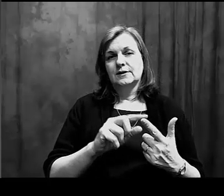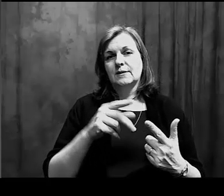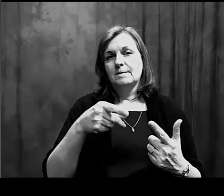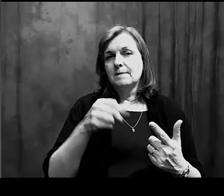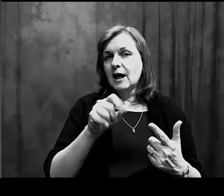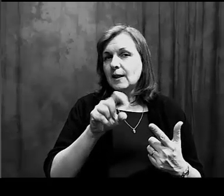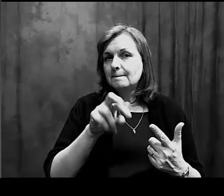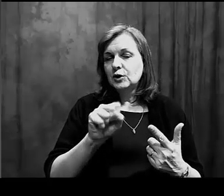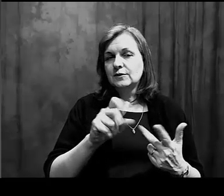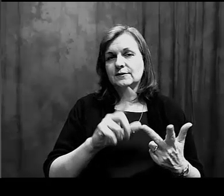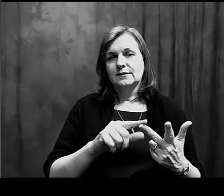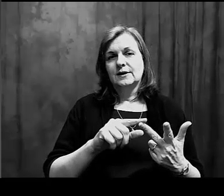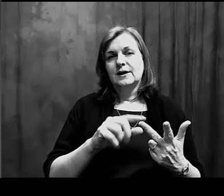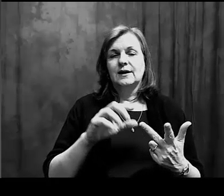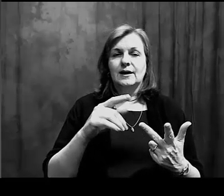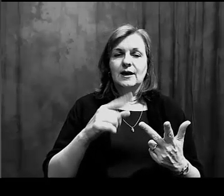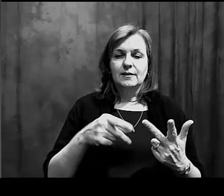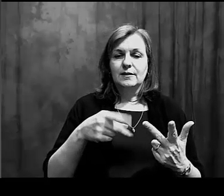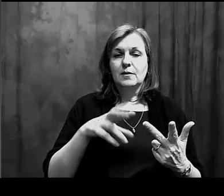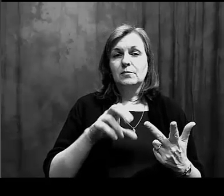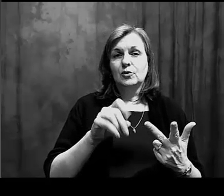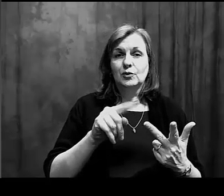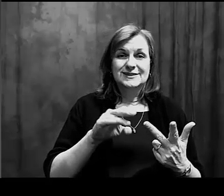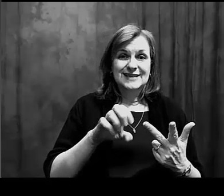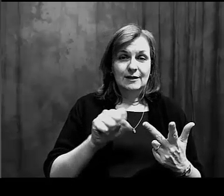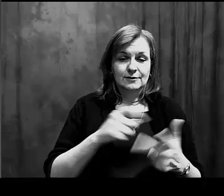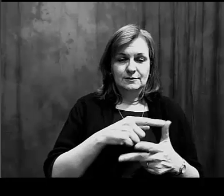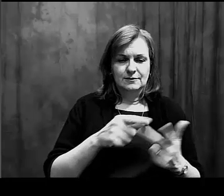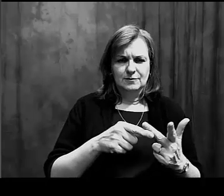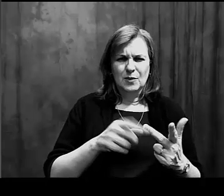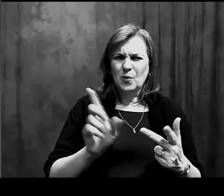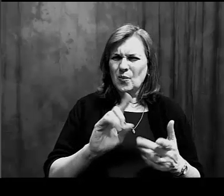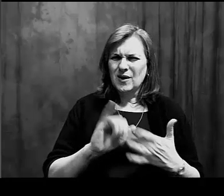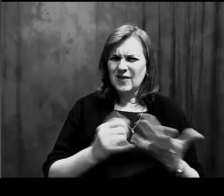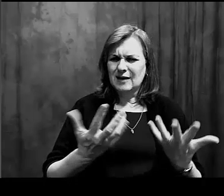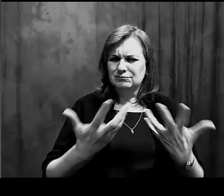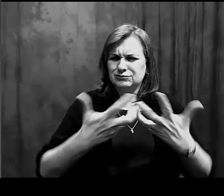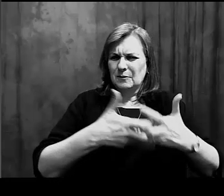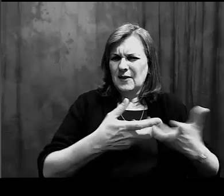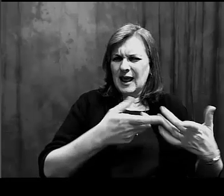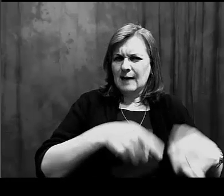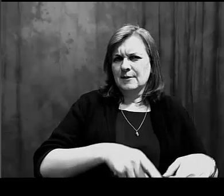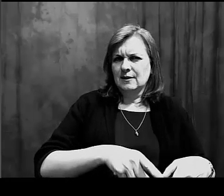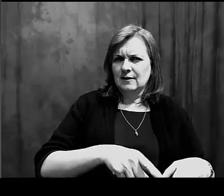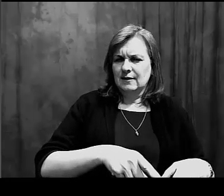that we mentioned before but where would this have happened??